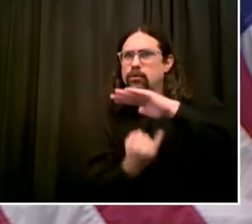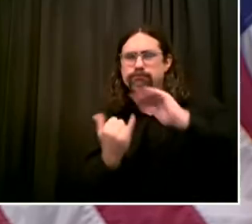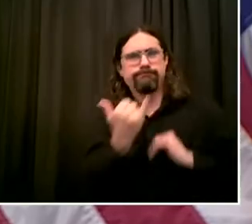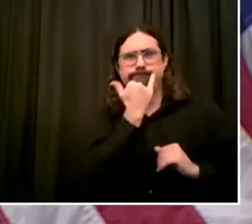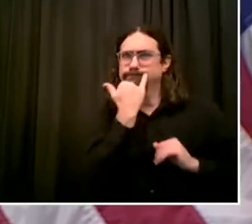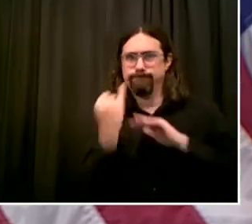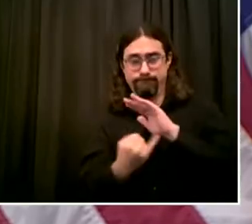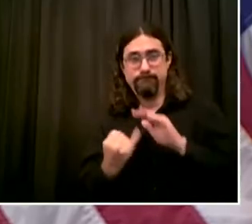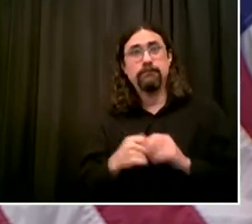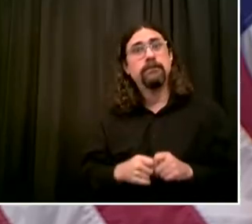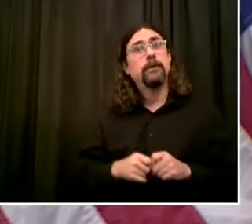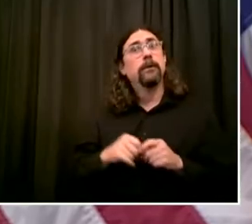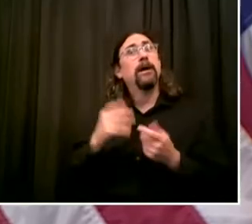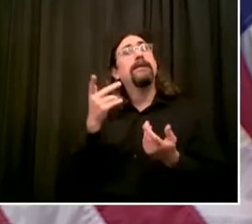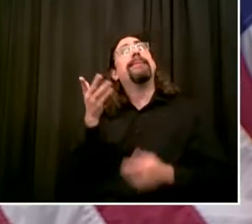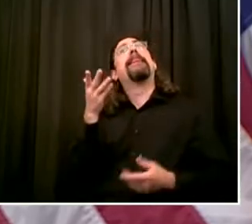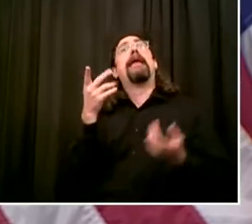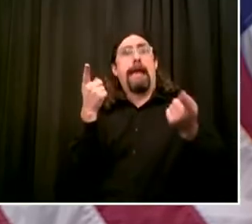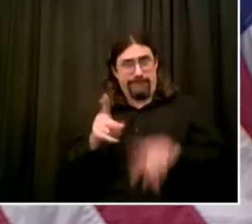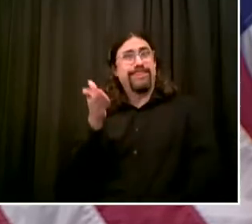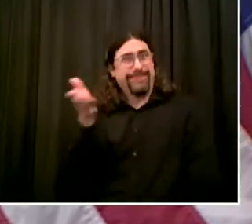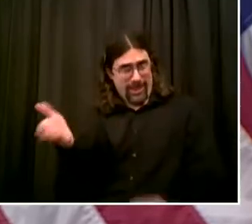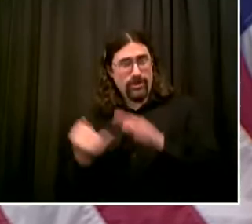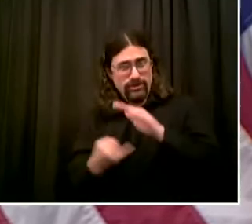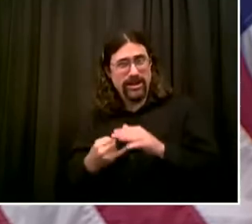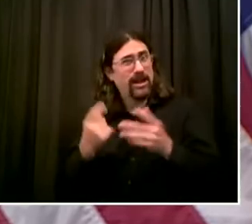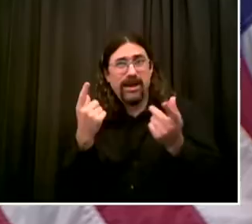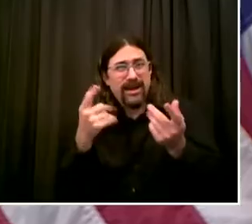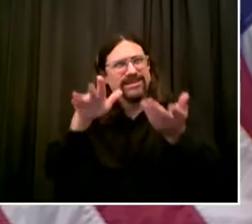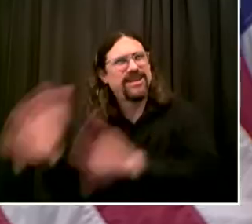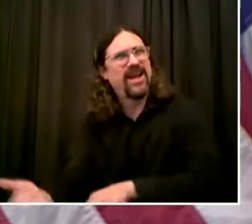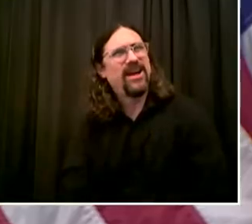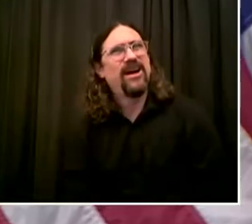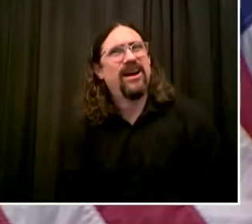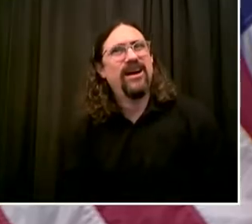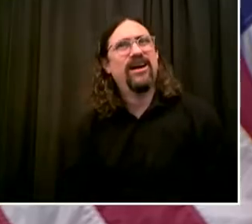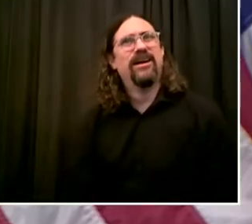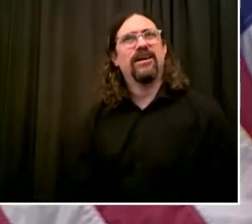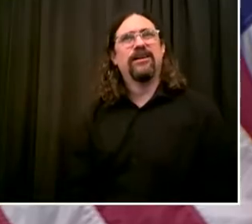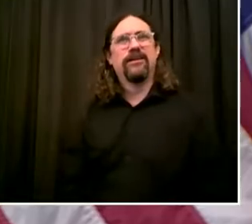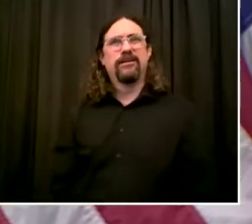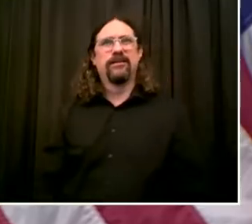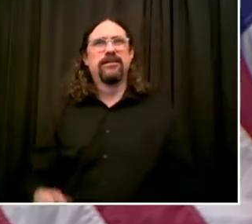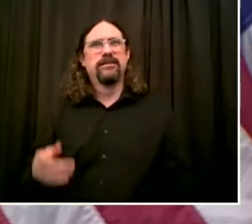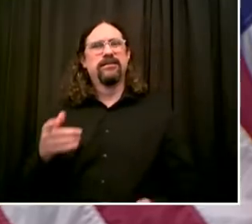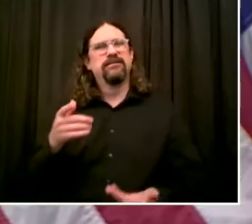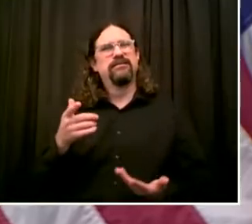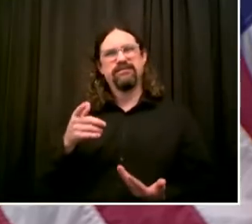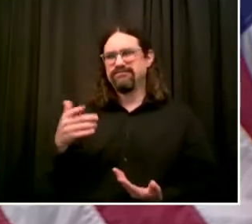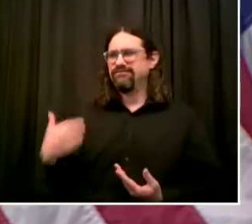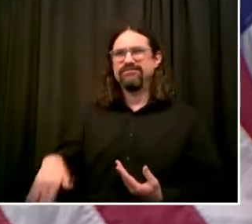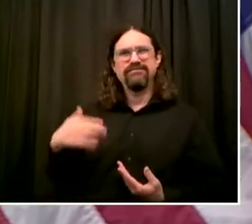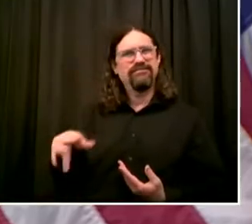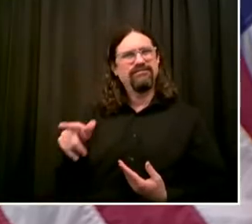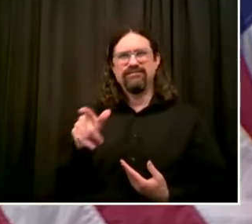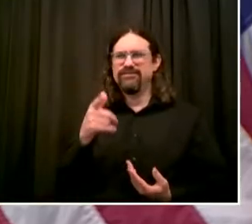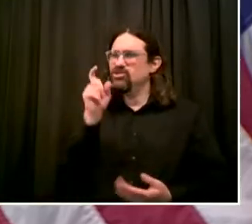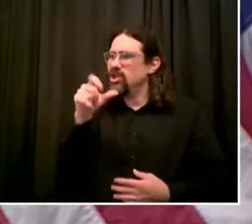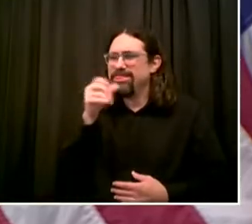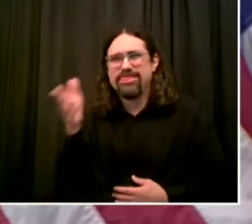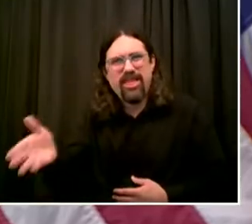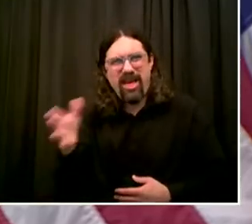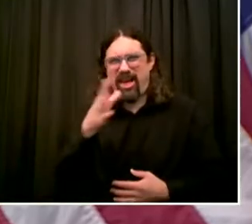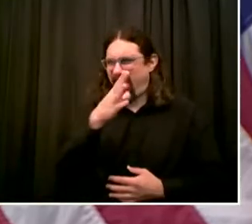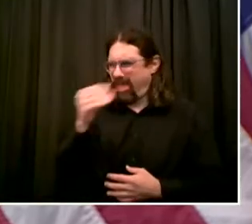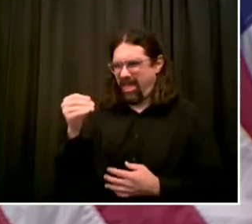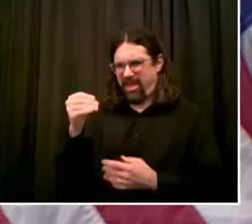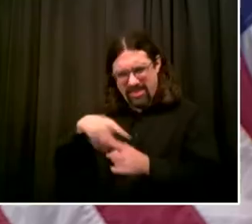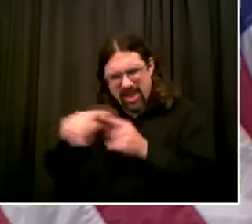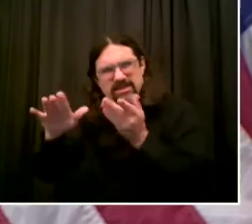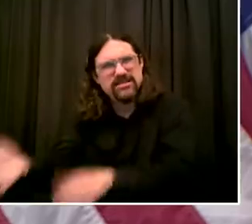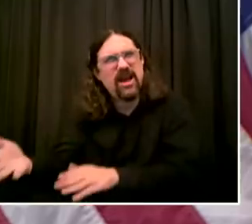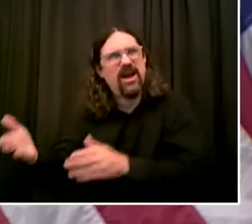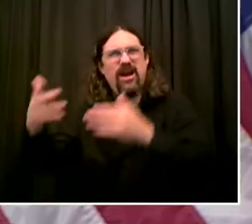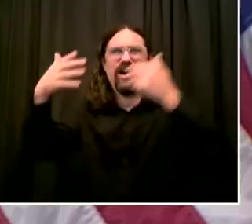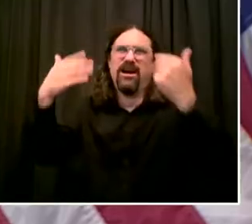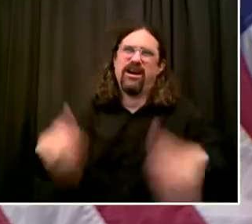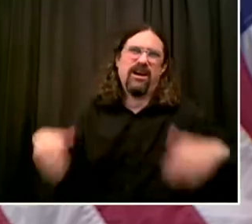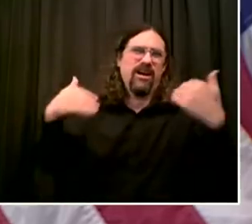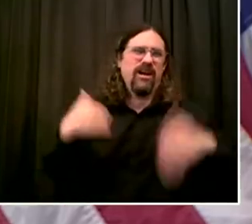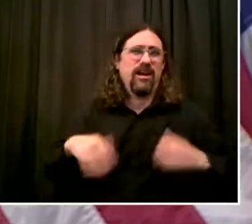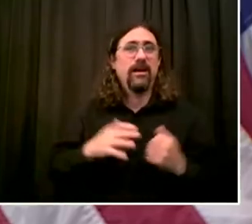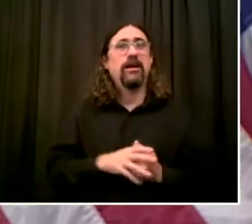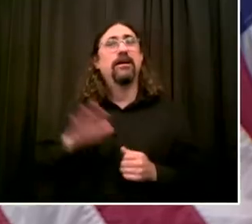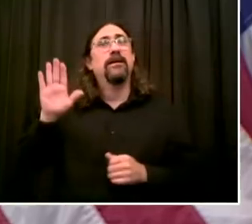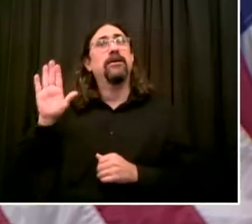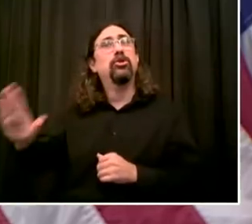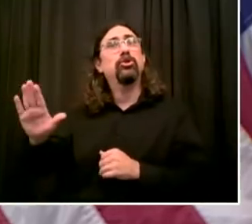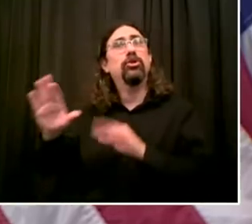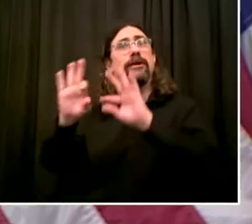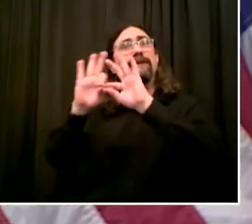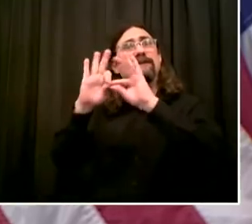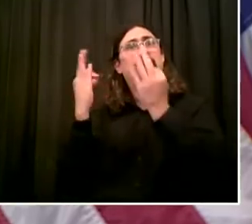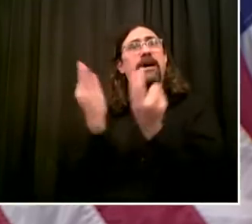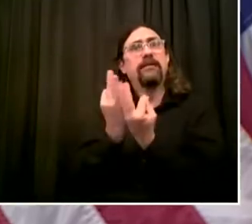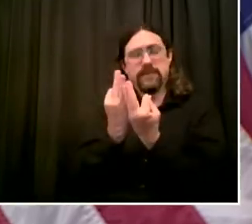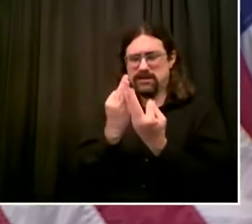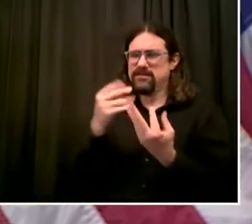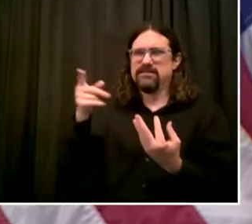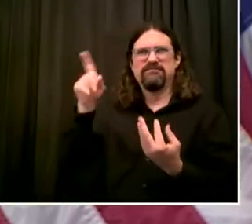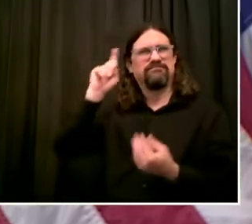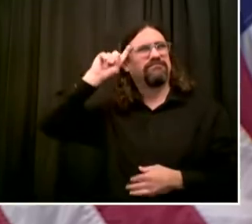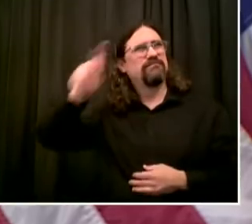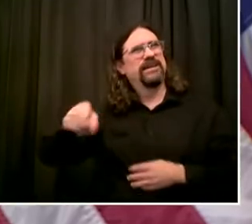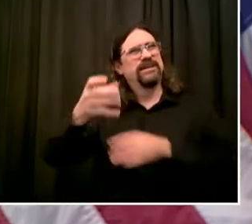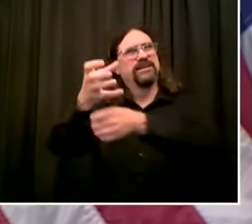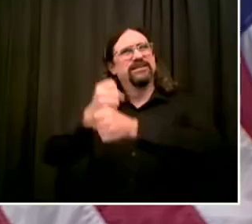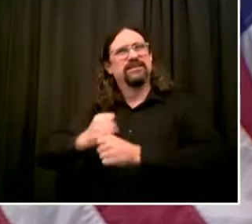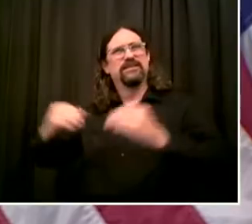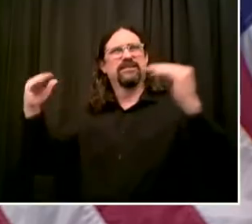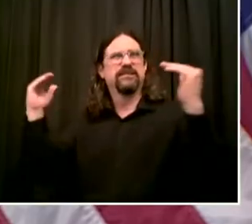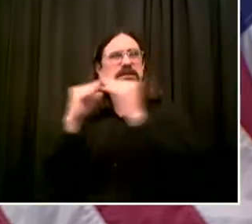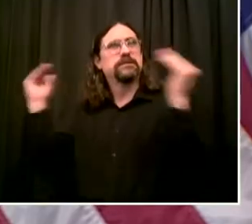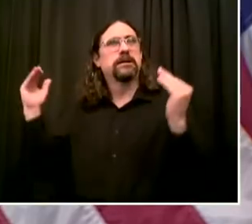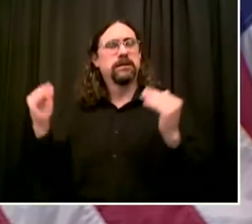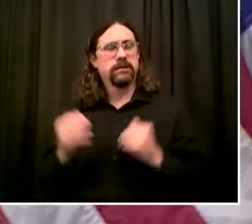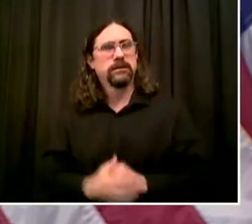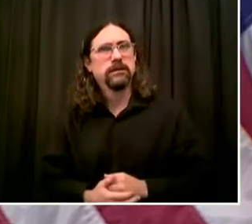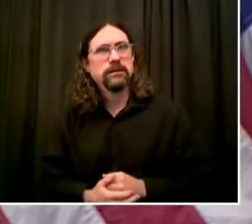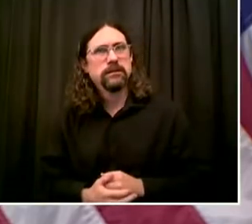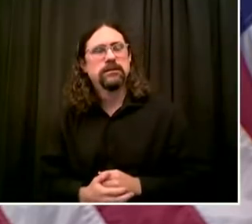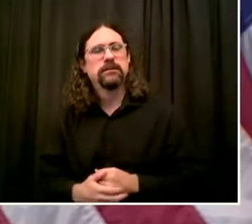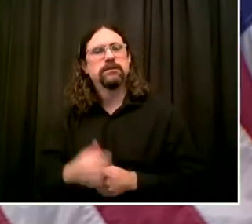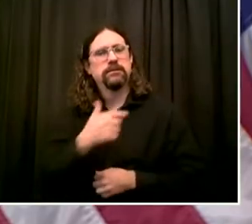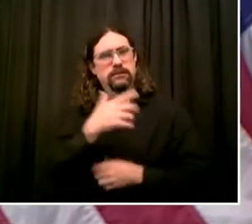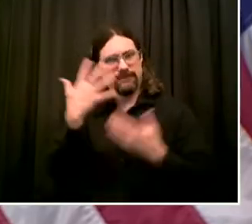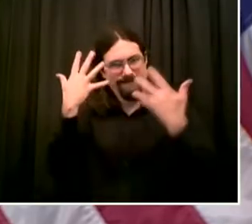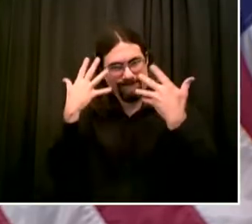YOUR FAMILY DESERVED JUSTICE